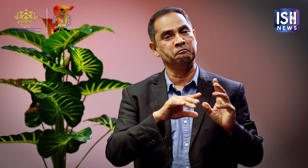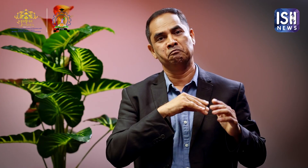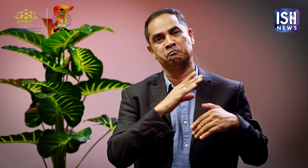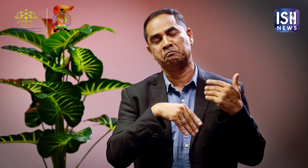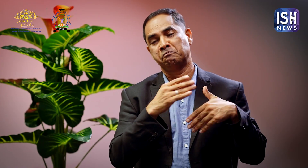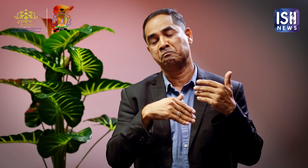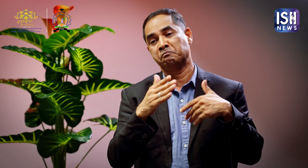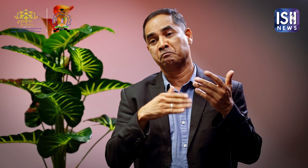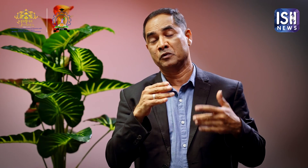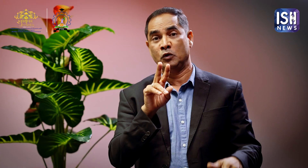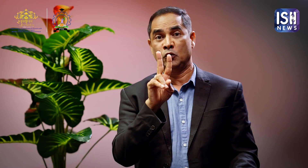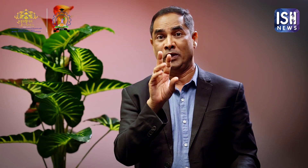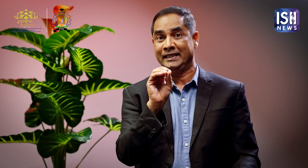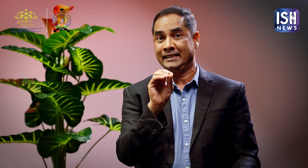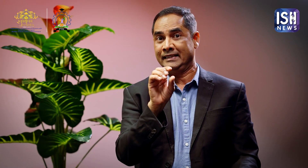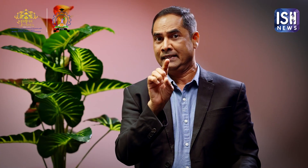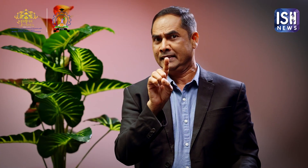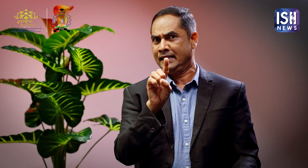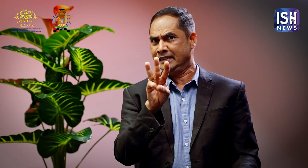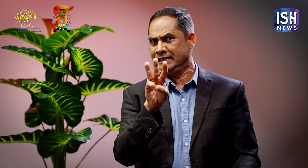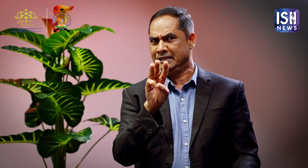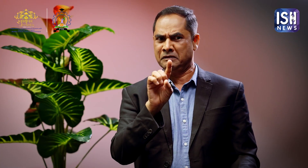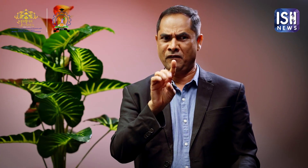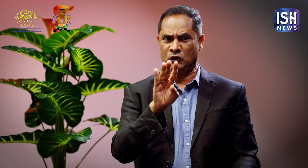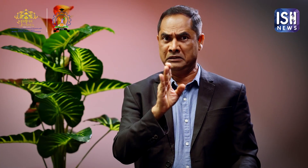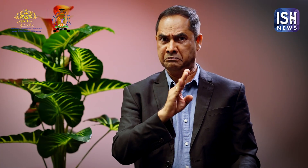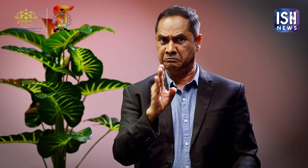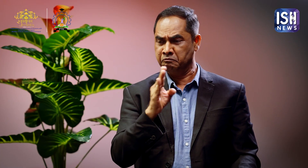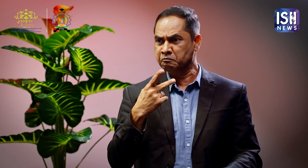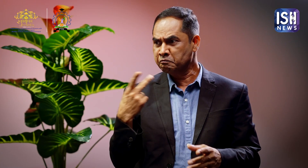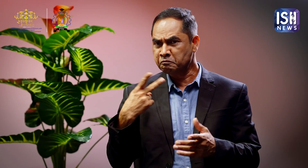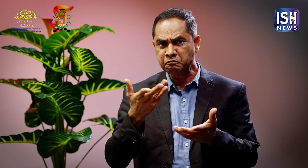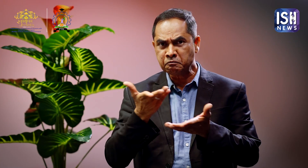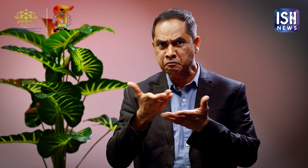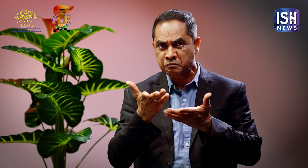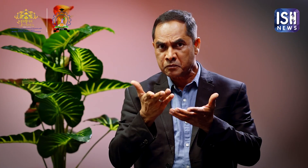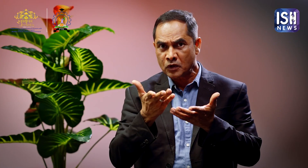As time passed, around 2013 or 2014, we re-discussed the idea.